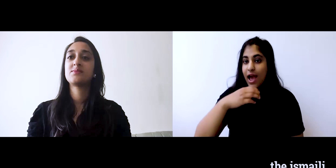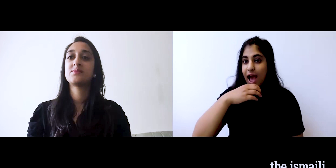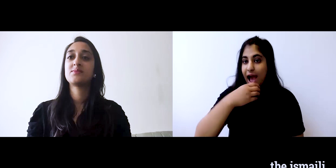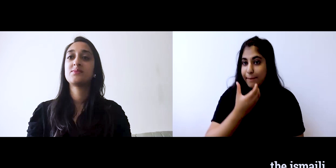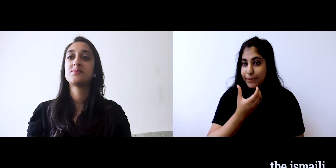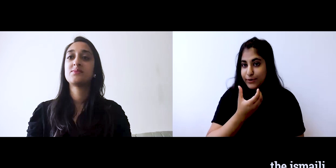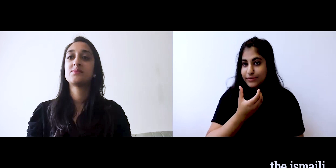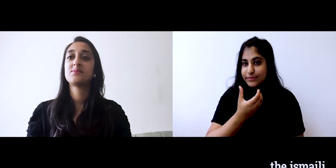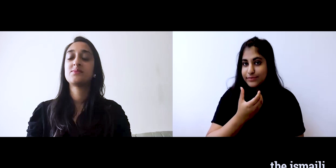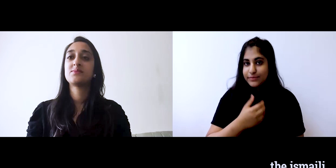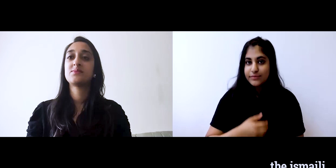Apple